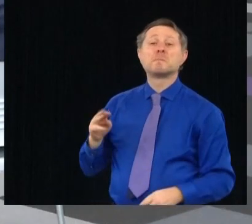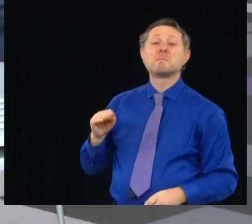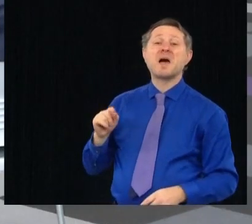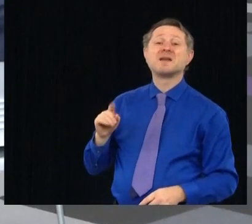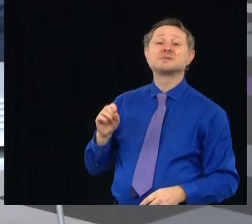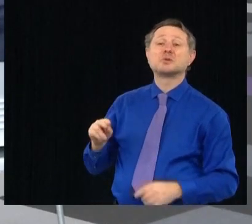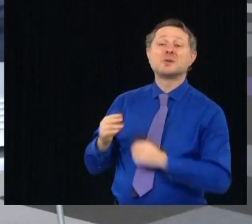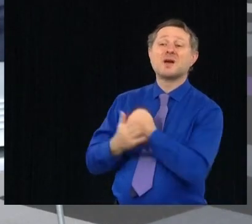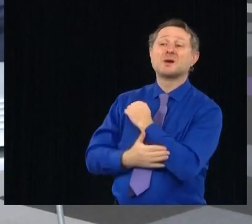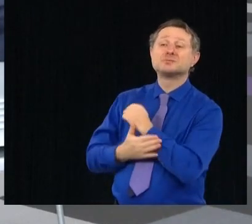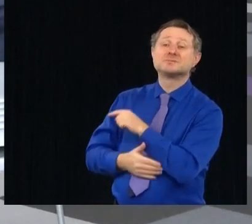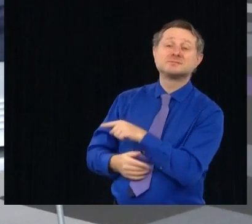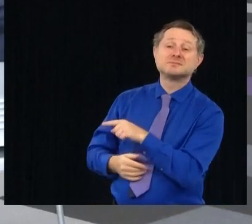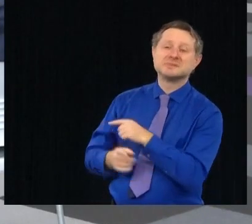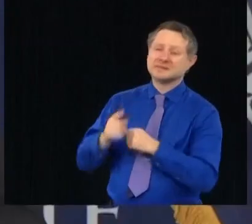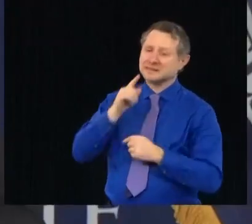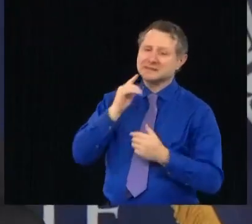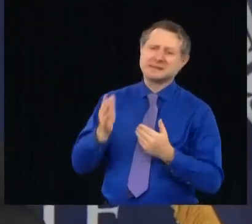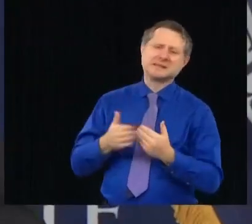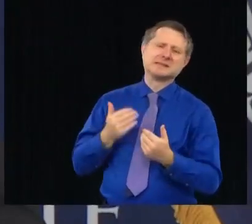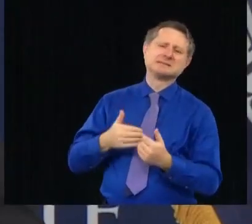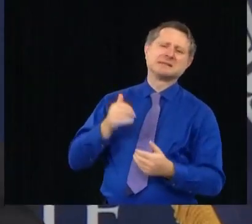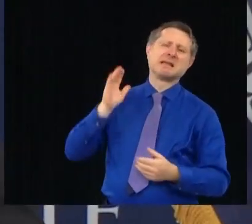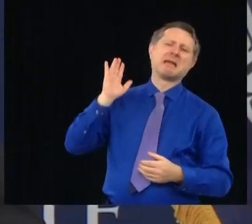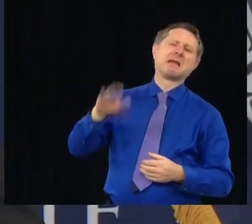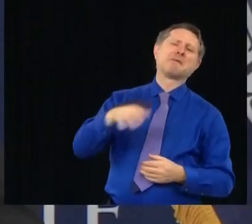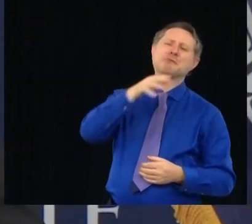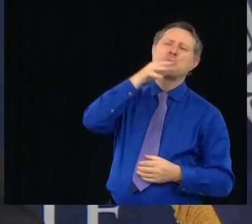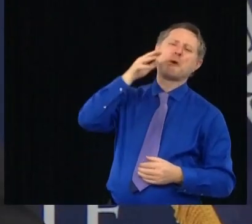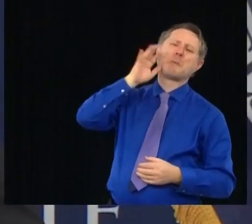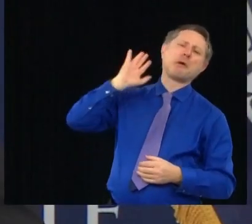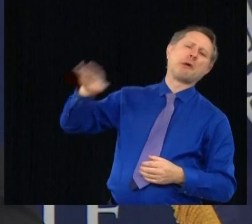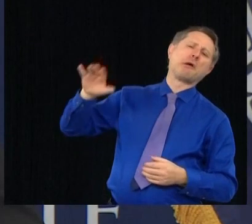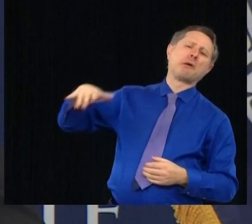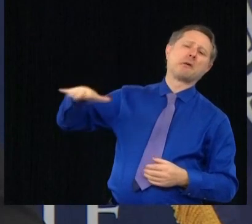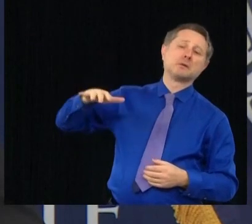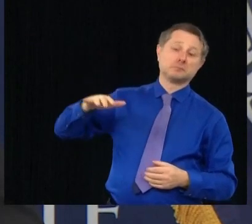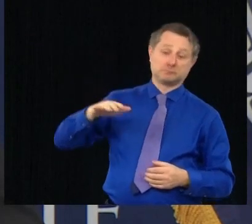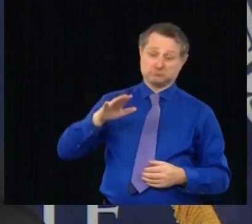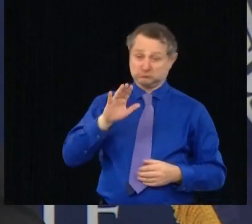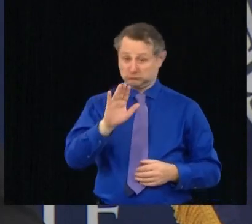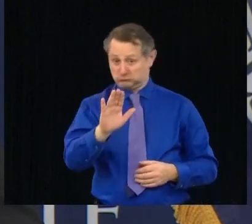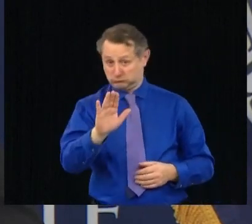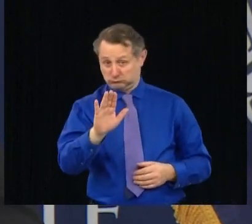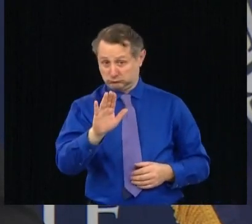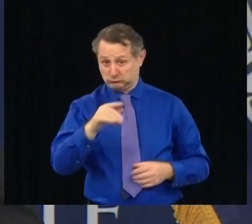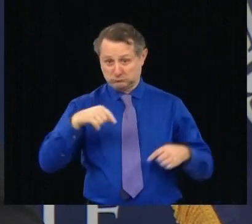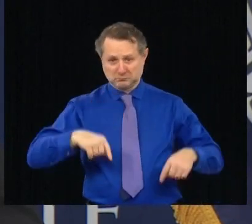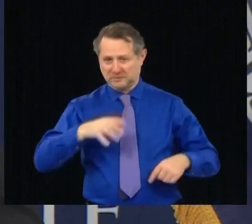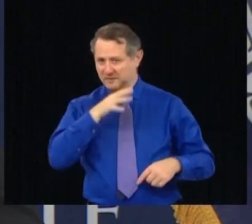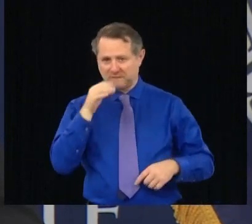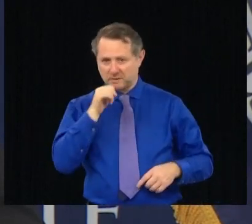ONE OF THE POINTS TO LEARN FROM MADISON COUNTY, I THINK, YOU KNOW, IT'S TOO EASY FOR